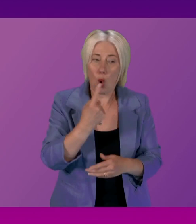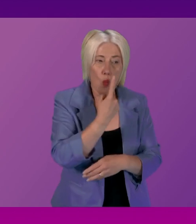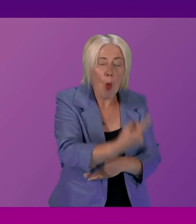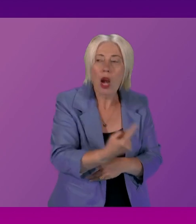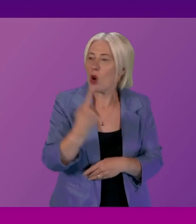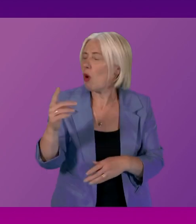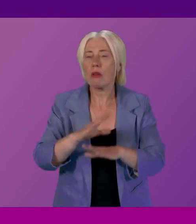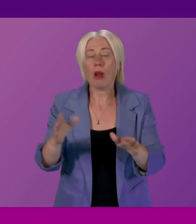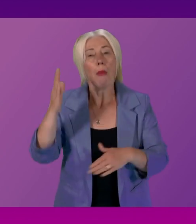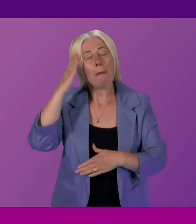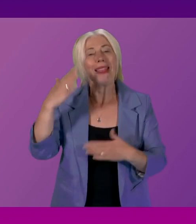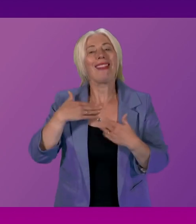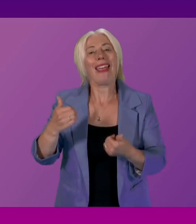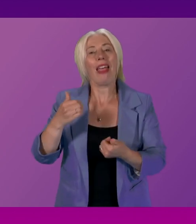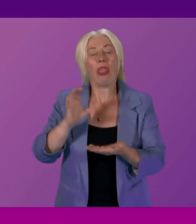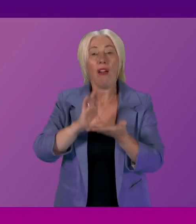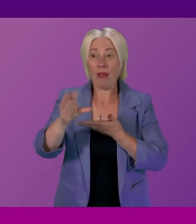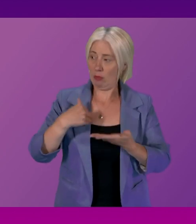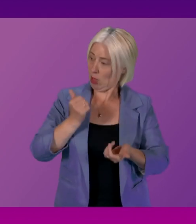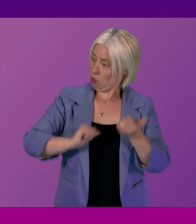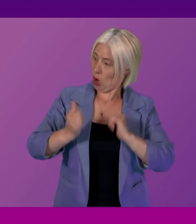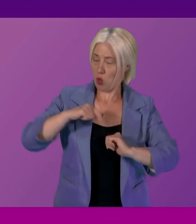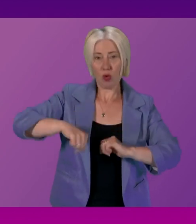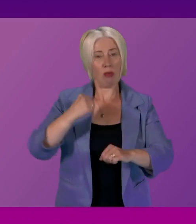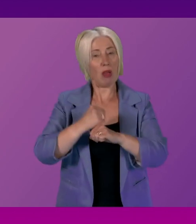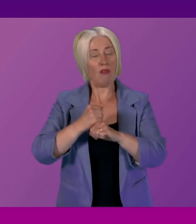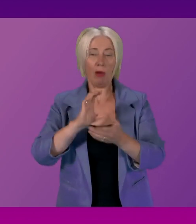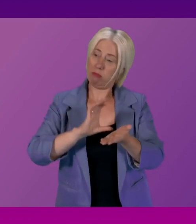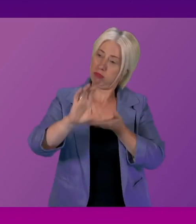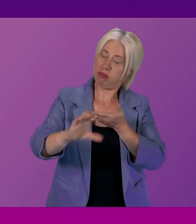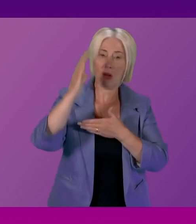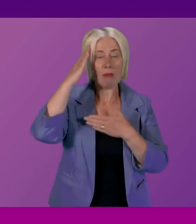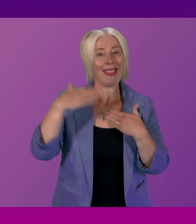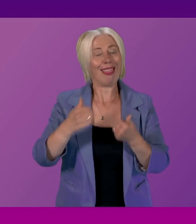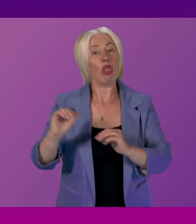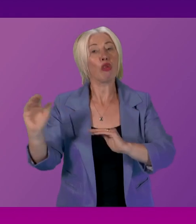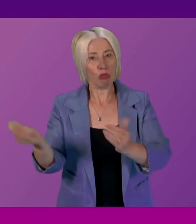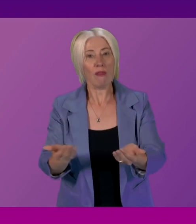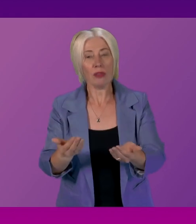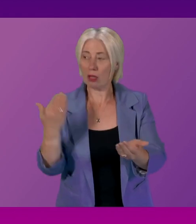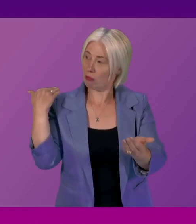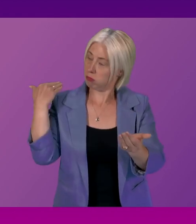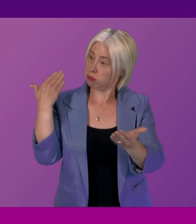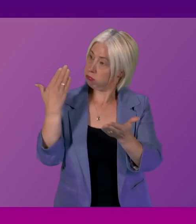I am proud of the Government’s record of investment in mental health services over the past number of years.